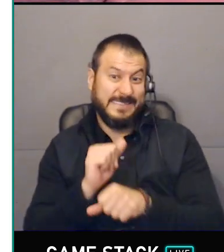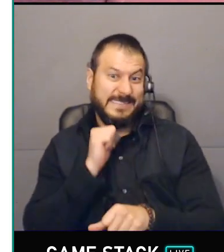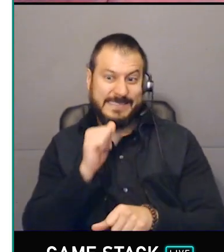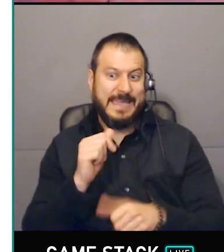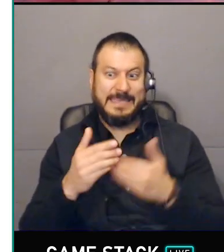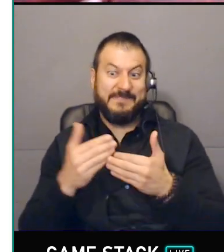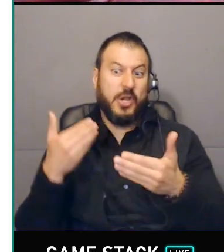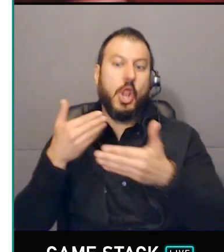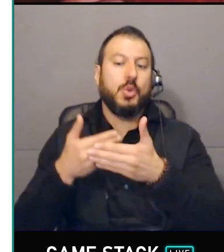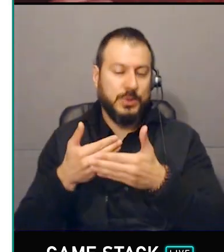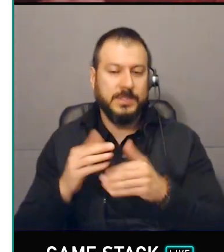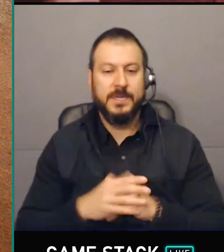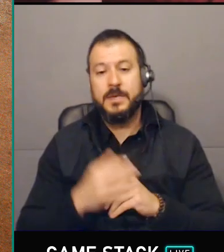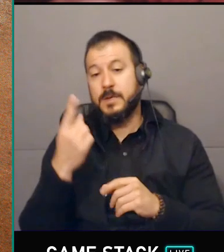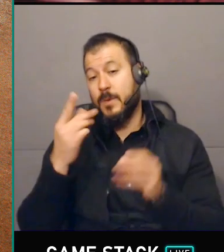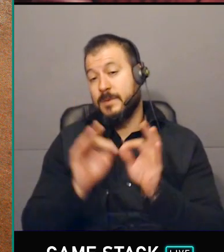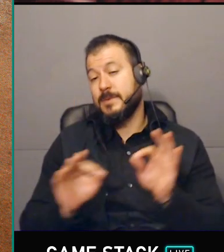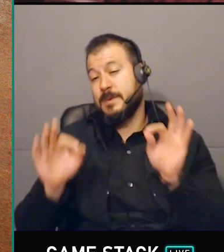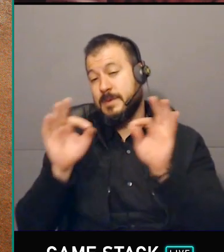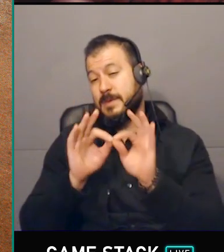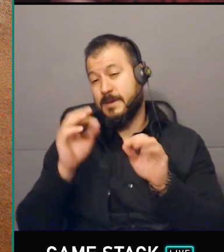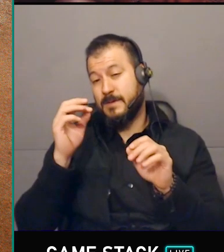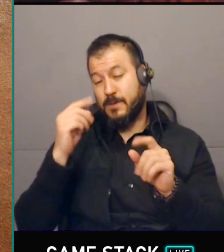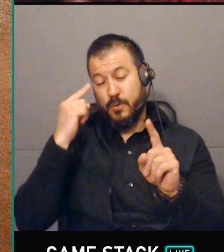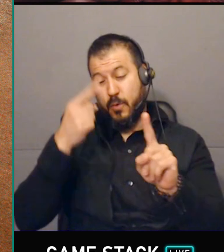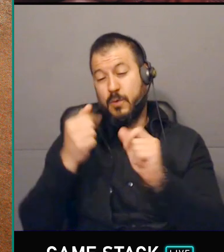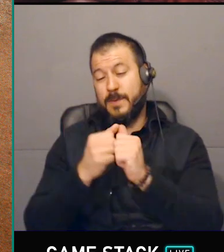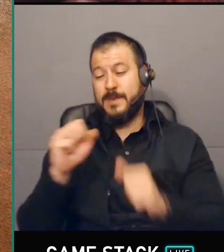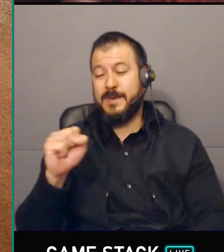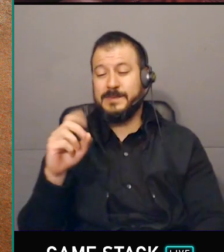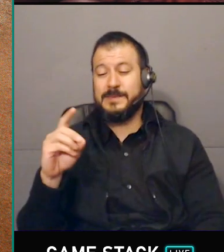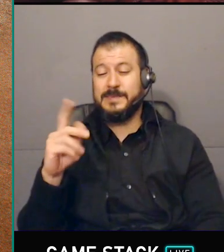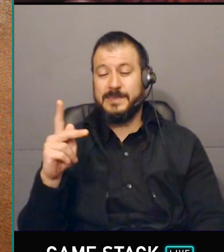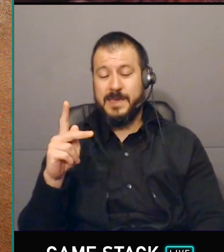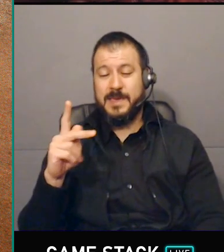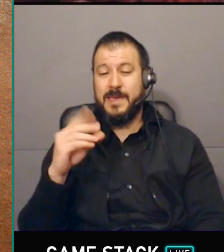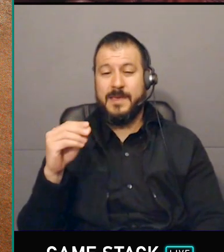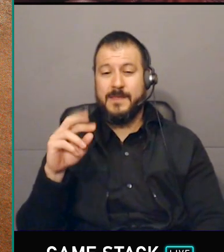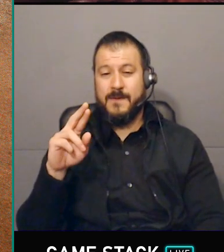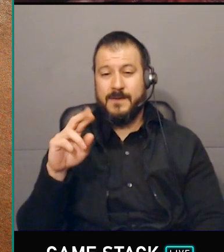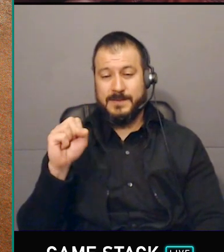and so one of our key goals with the SDK in RTXDI was to improve the performance of ReSTIR